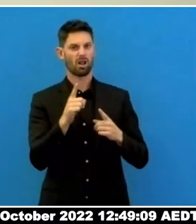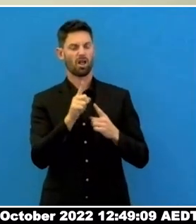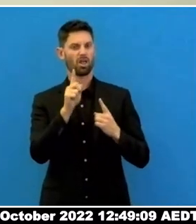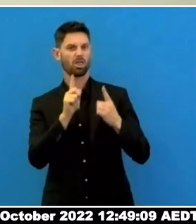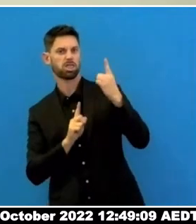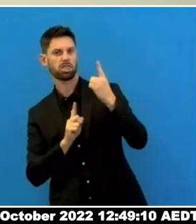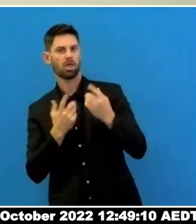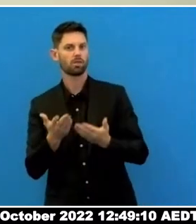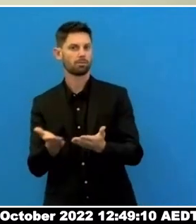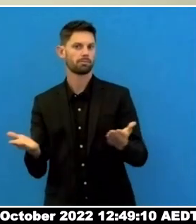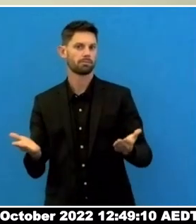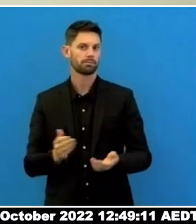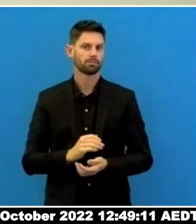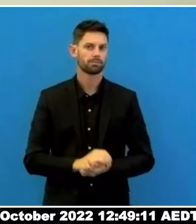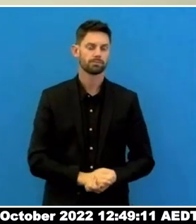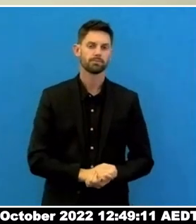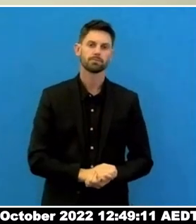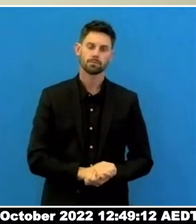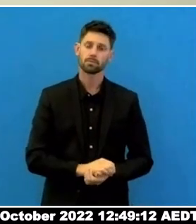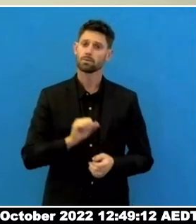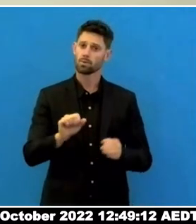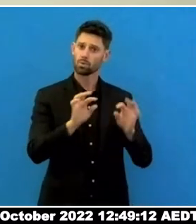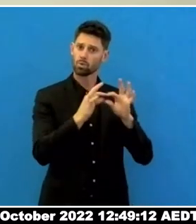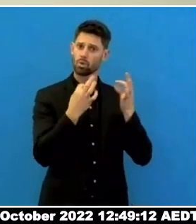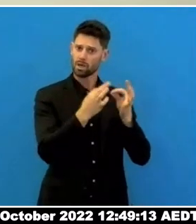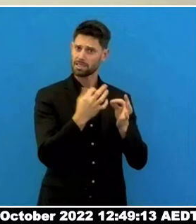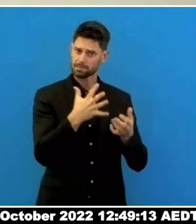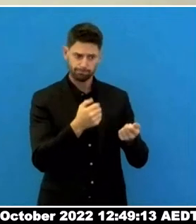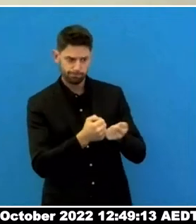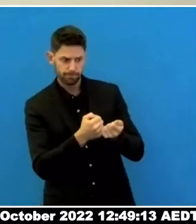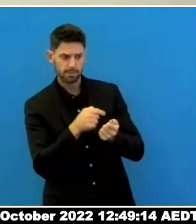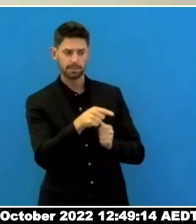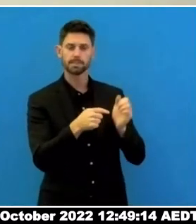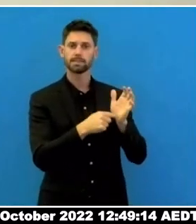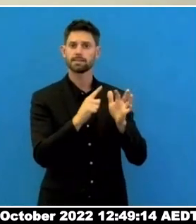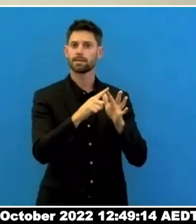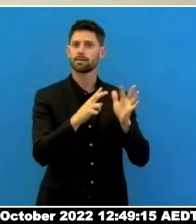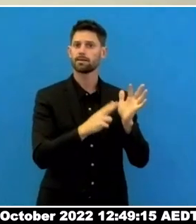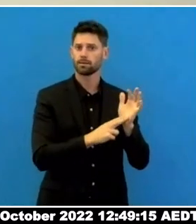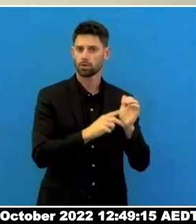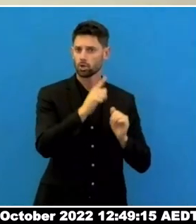And Foundation House had been working with a teenage girl, and you have given her story here.